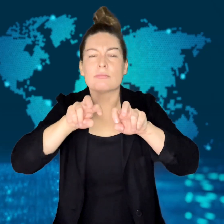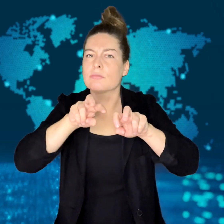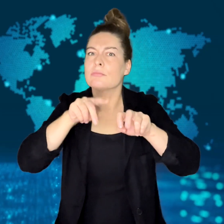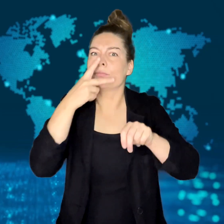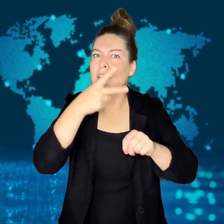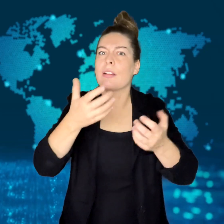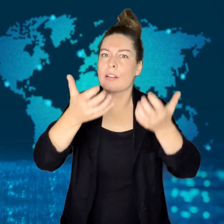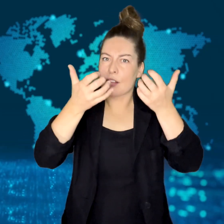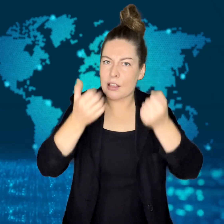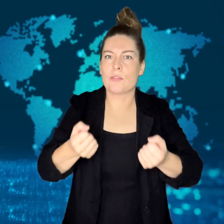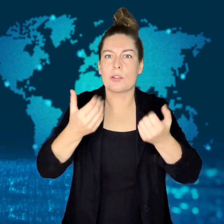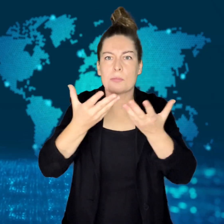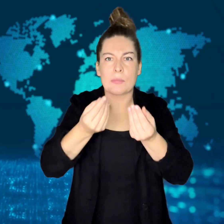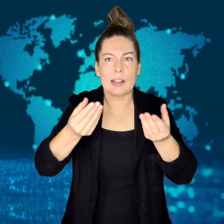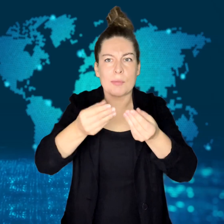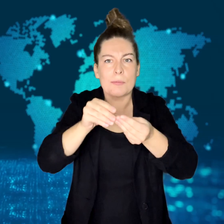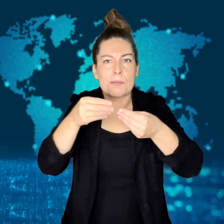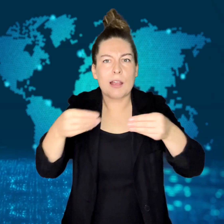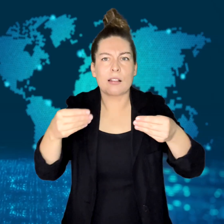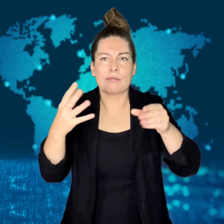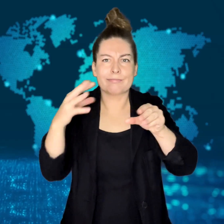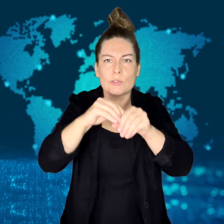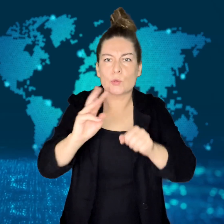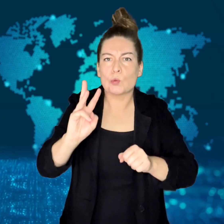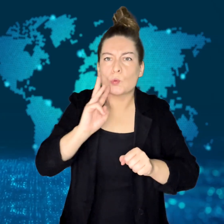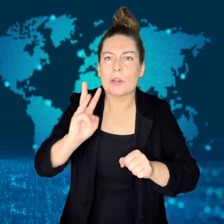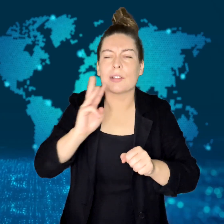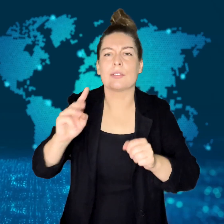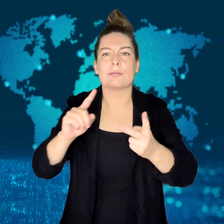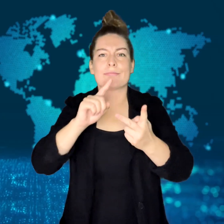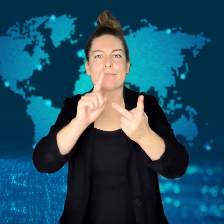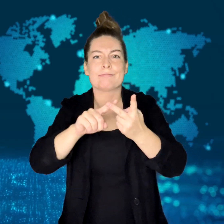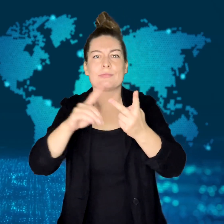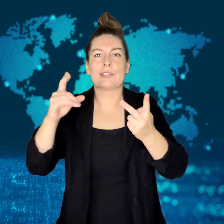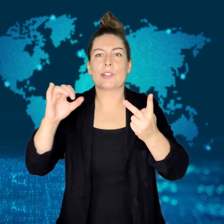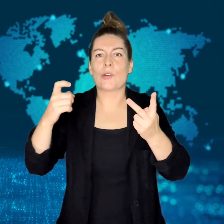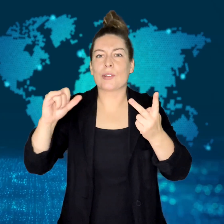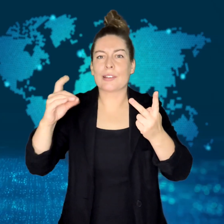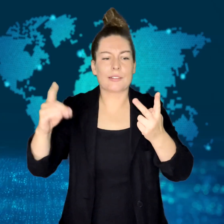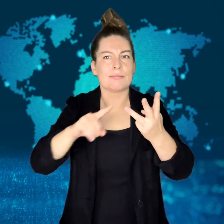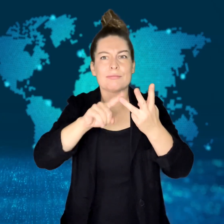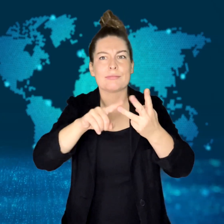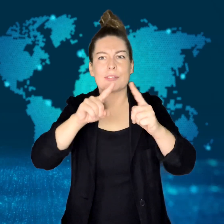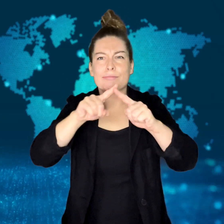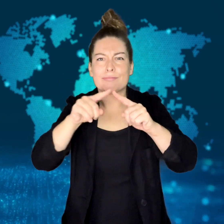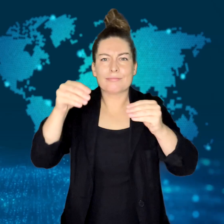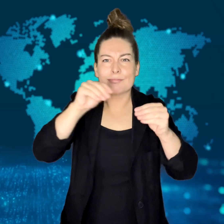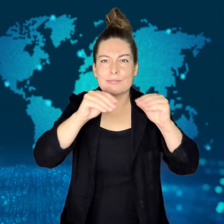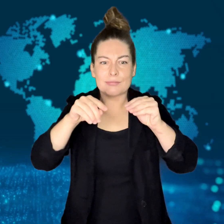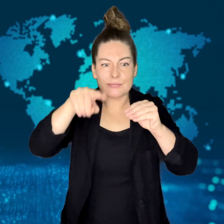materials, including water, carbon dioxide, methane, ammonia,